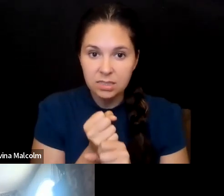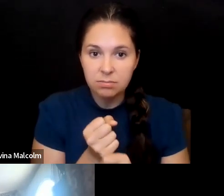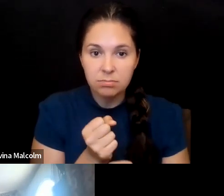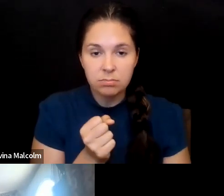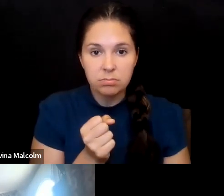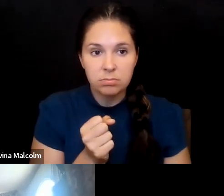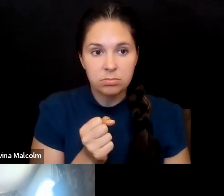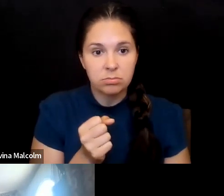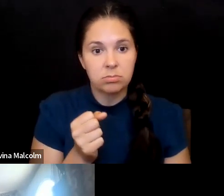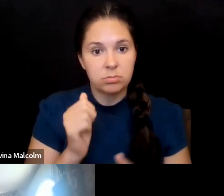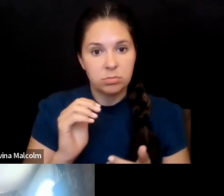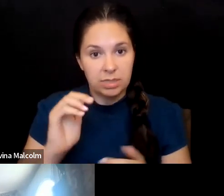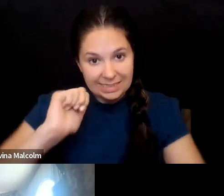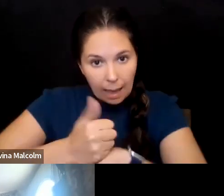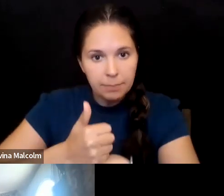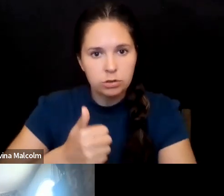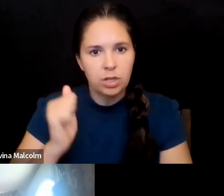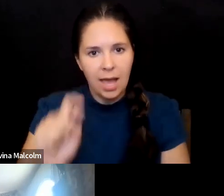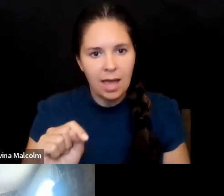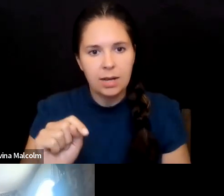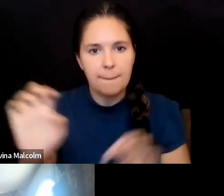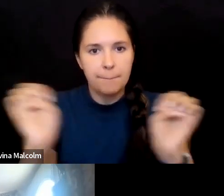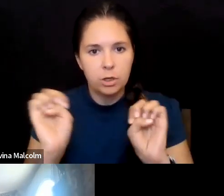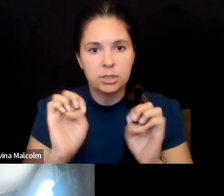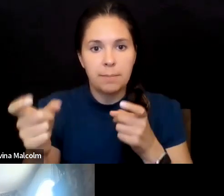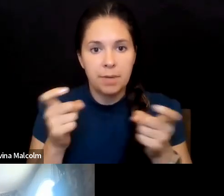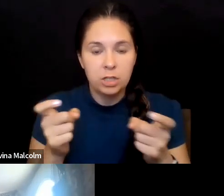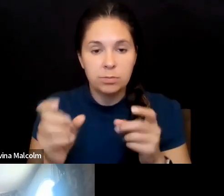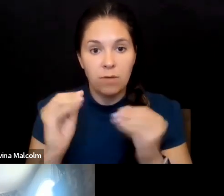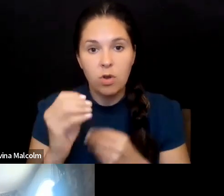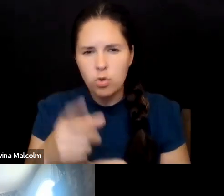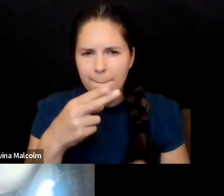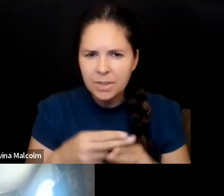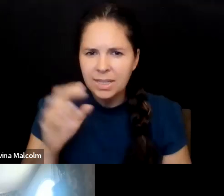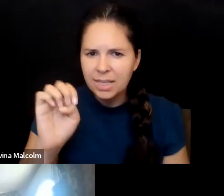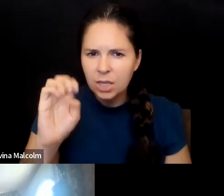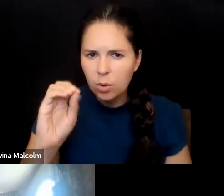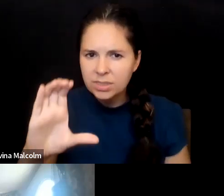after the peak canyon wildfire, the largest in New Mexico's history. What's the process of getting you